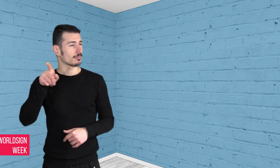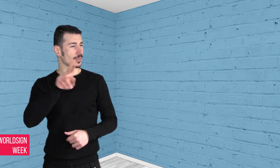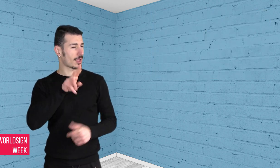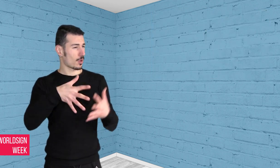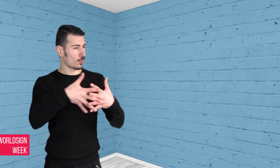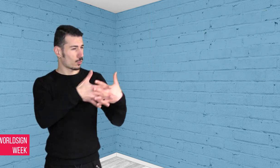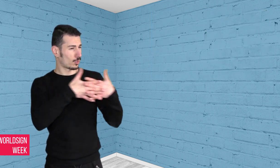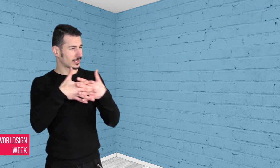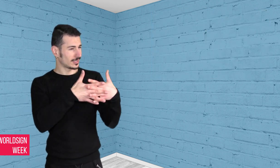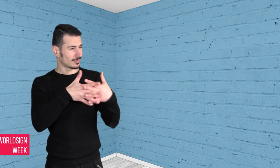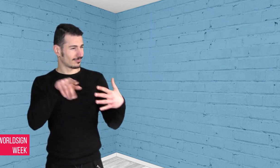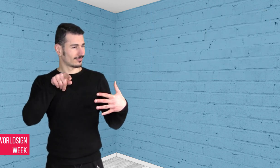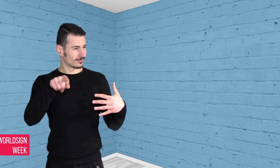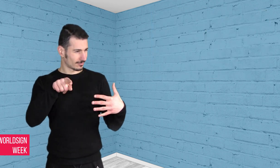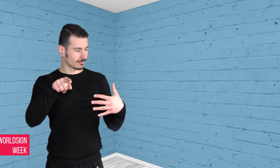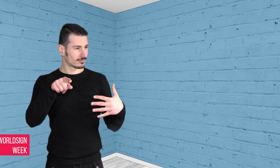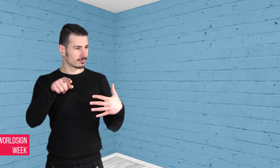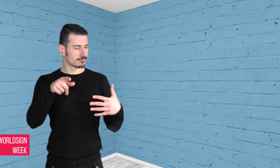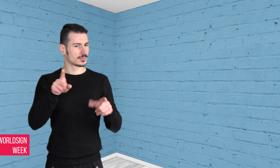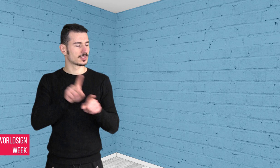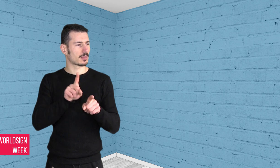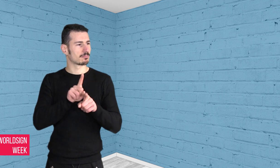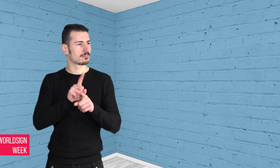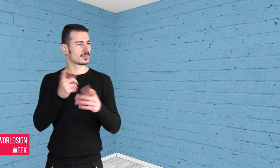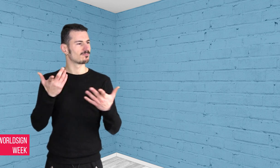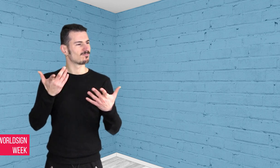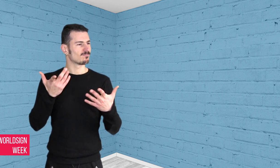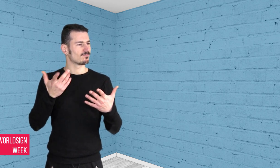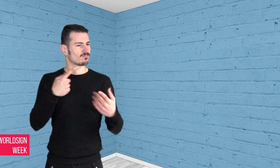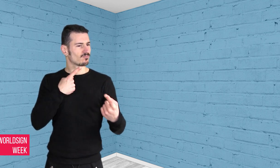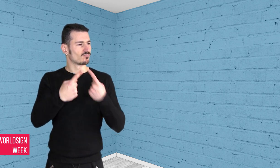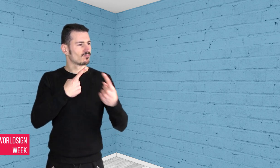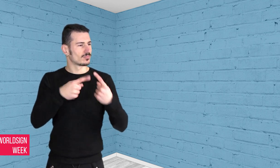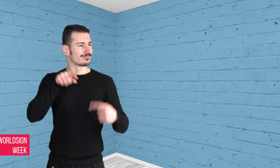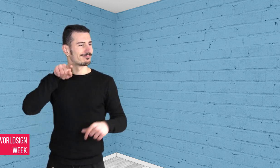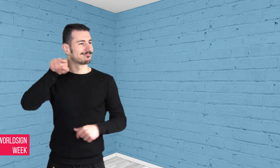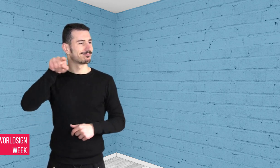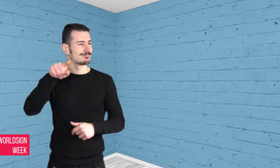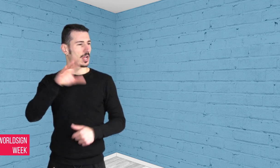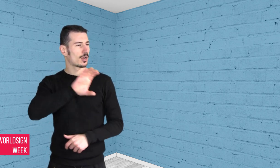United States threatened to shoot down the